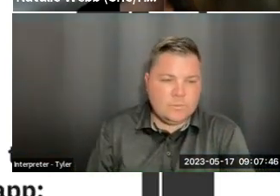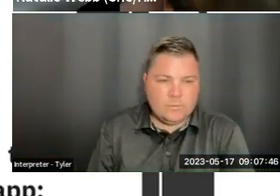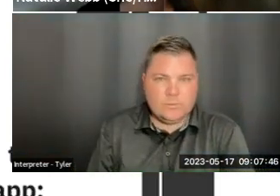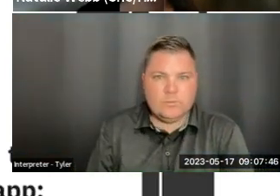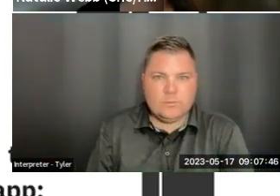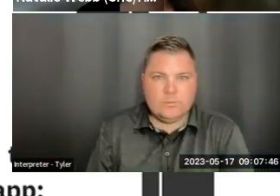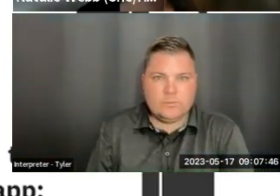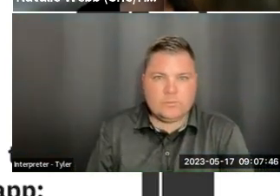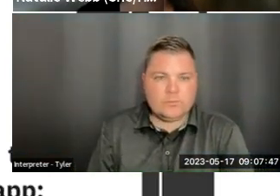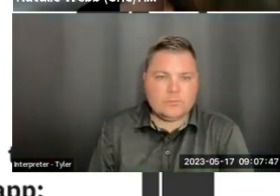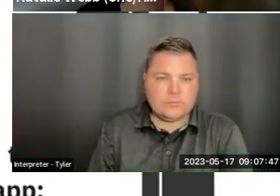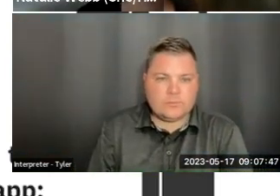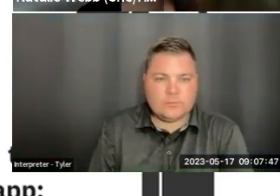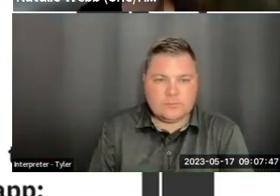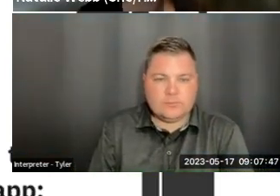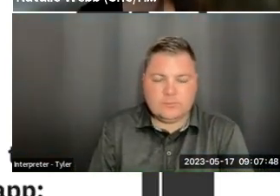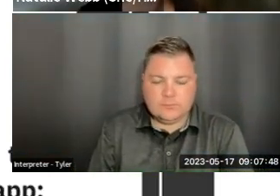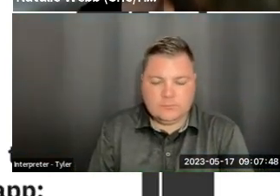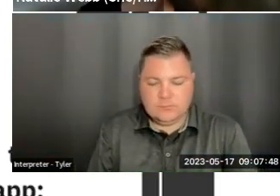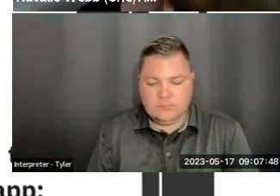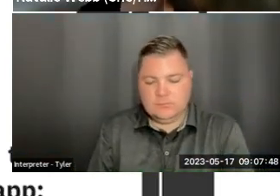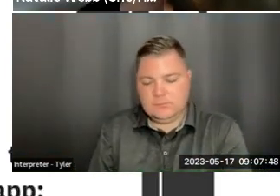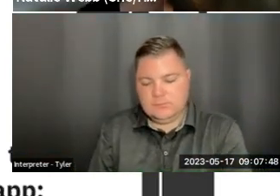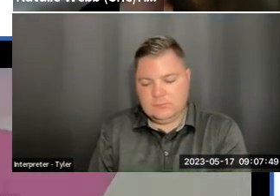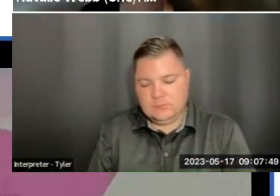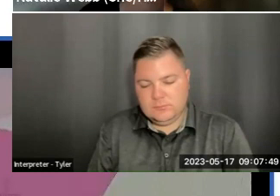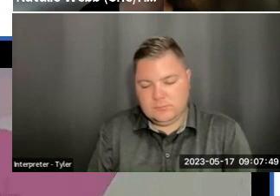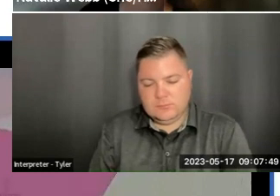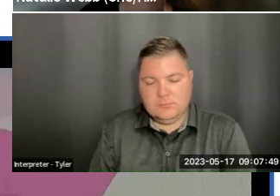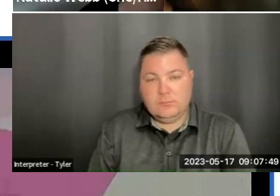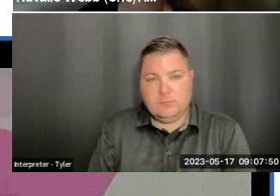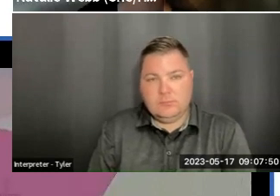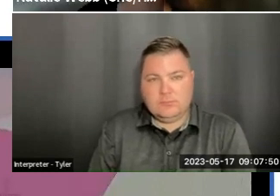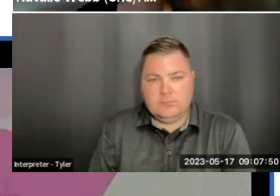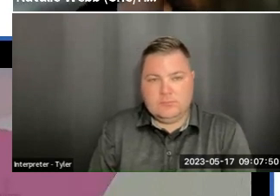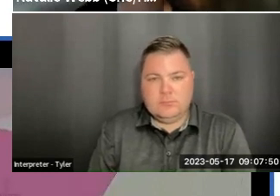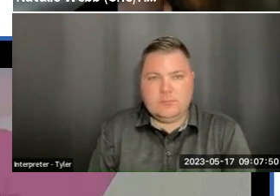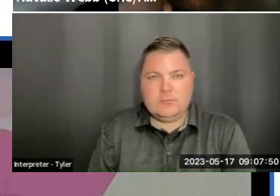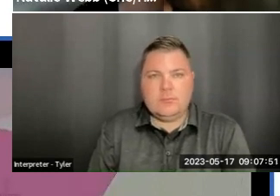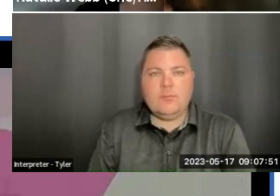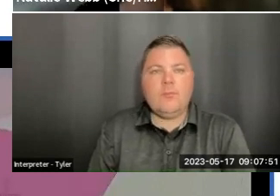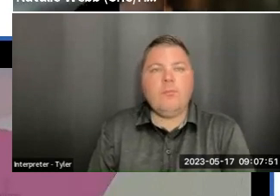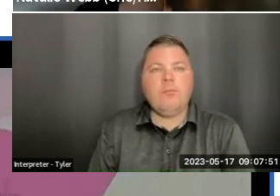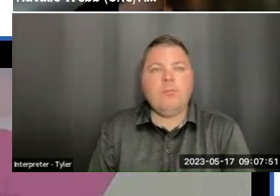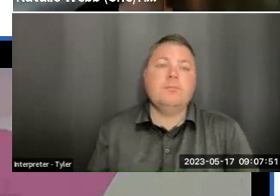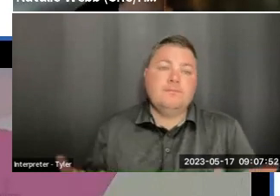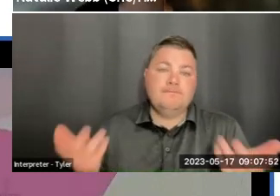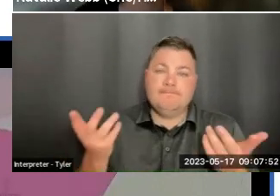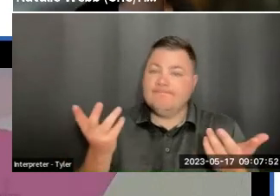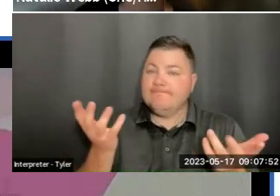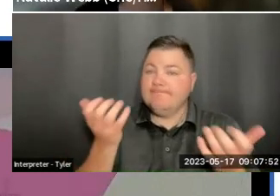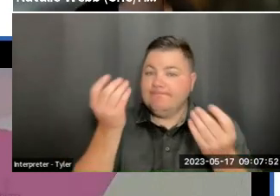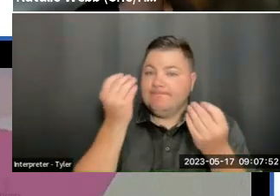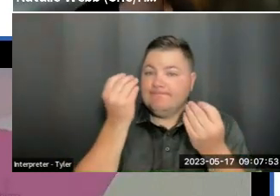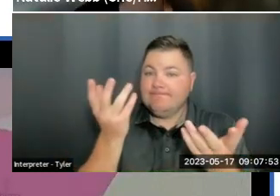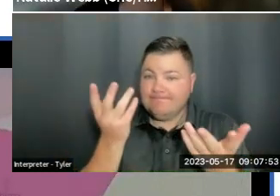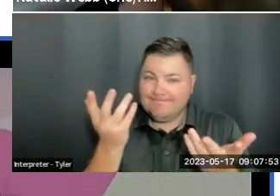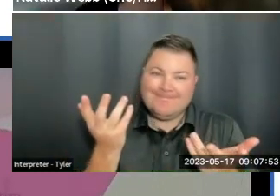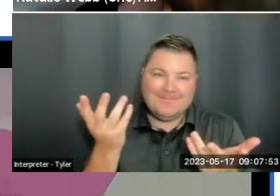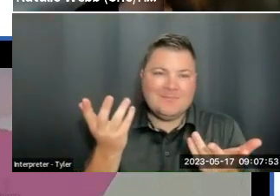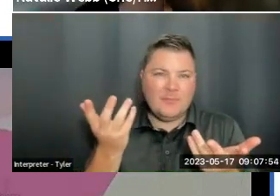well.